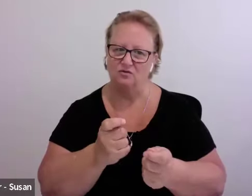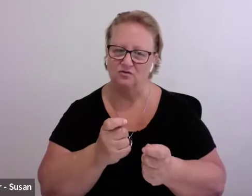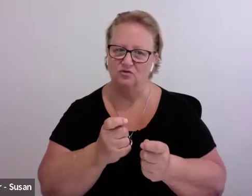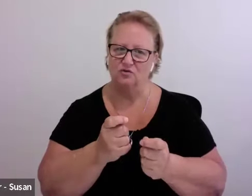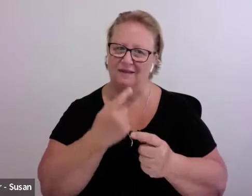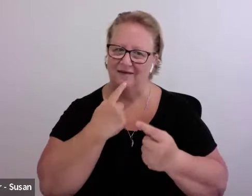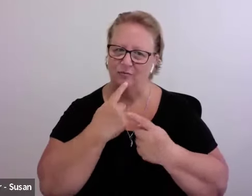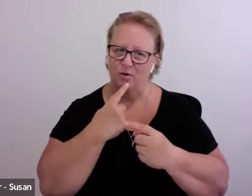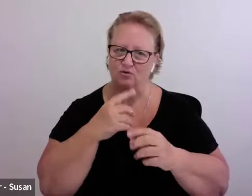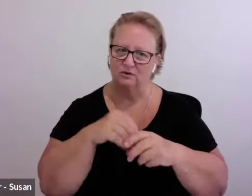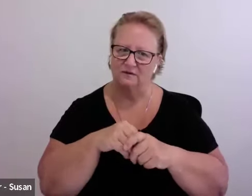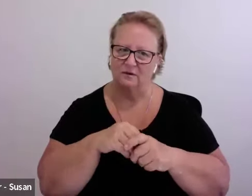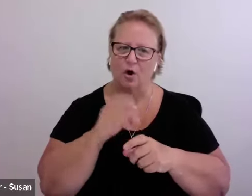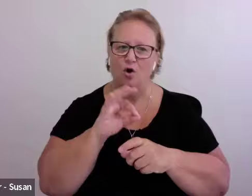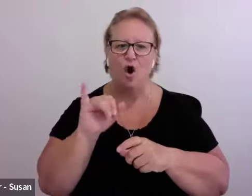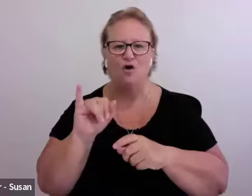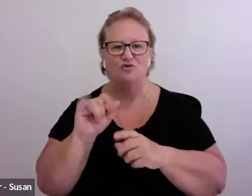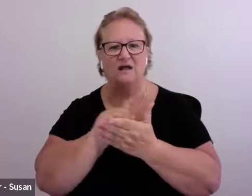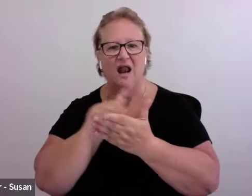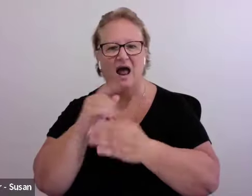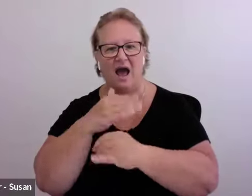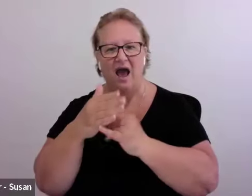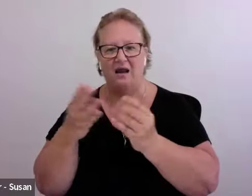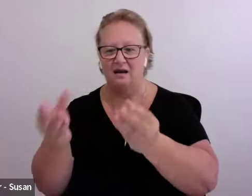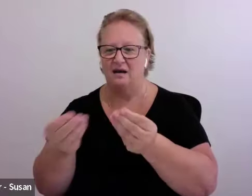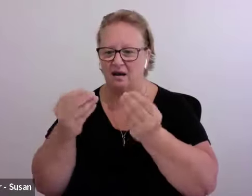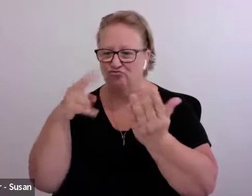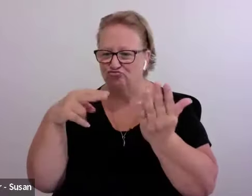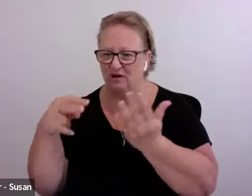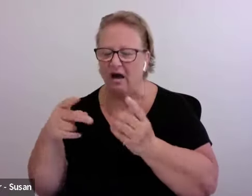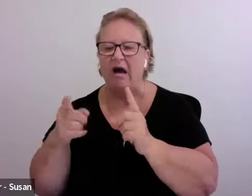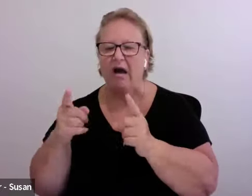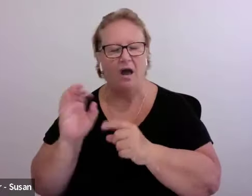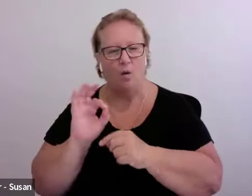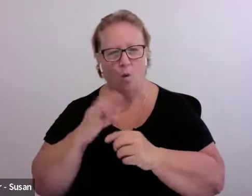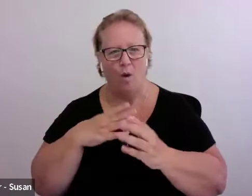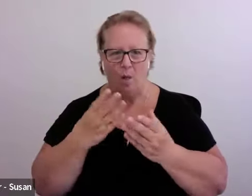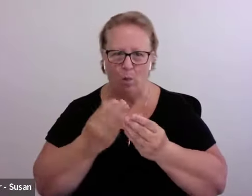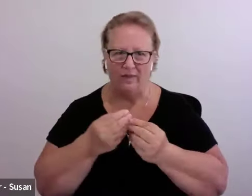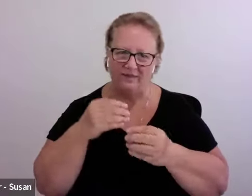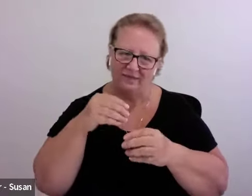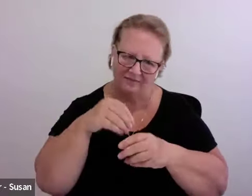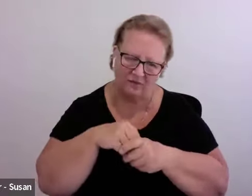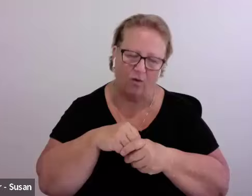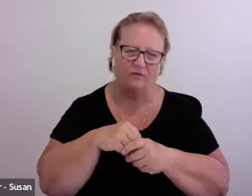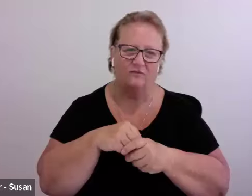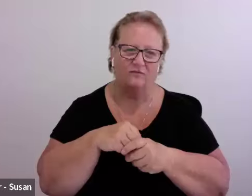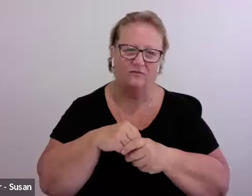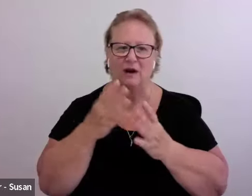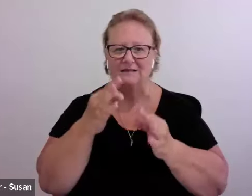Strong applications show that people with disability have shaped the proposal from the beginning, not just reviewed